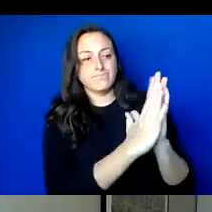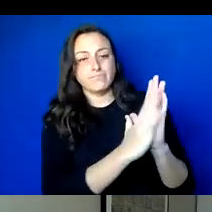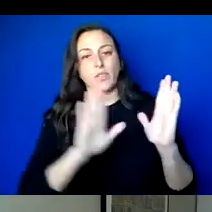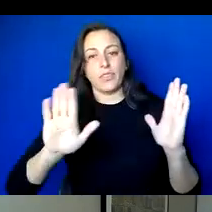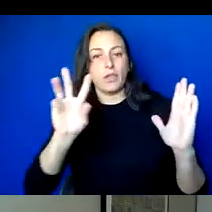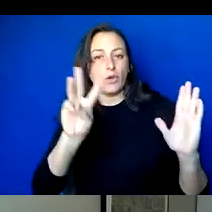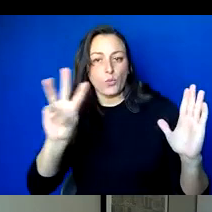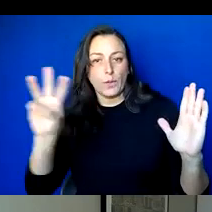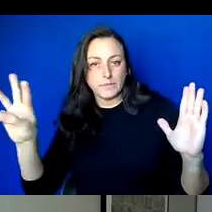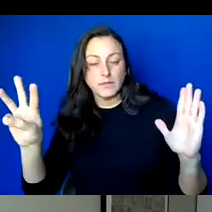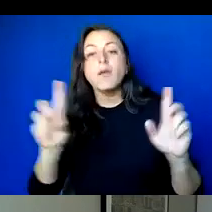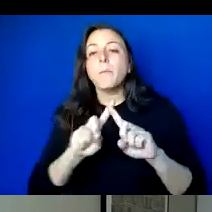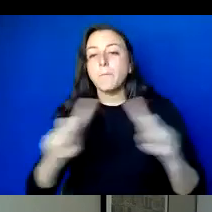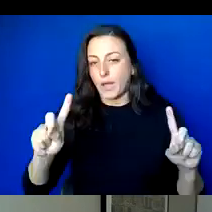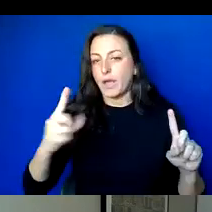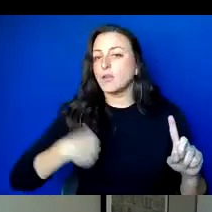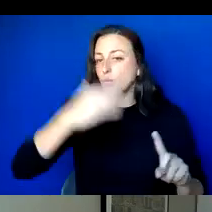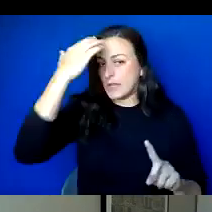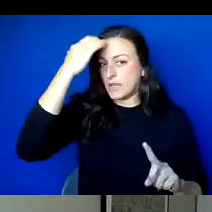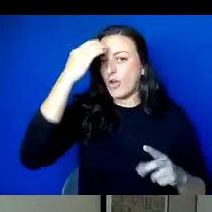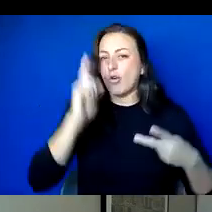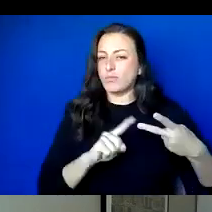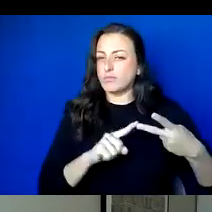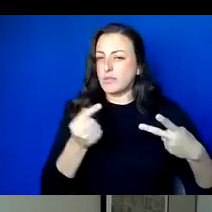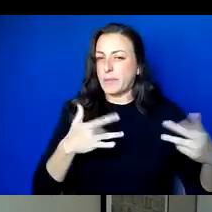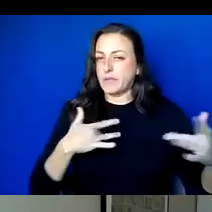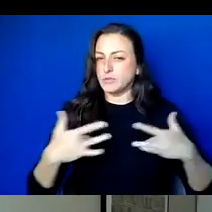but we do know that it has caused some concerning outbreaks in California